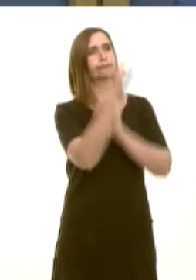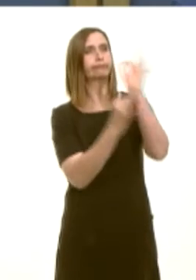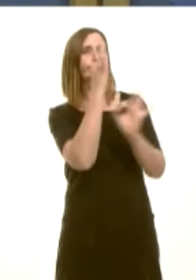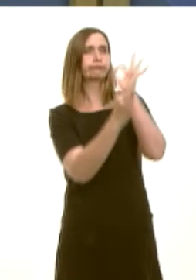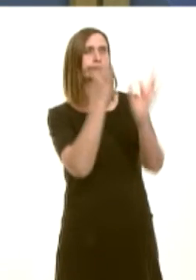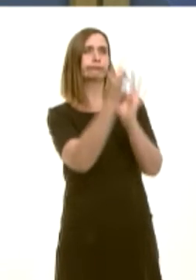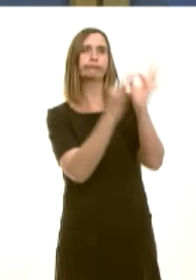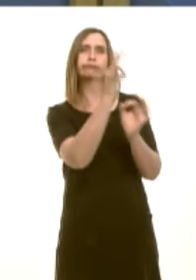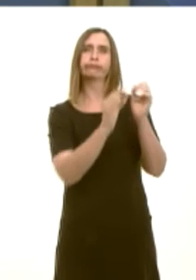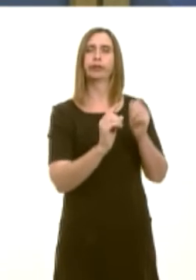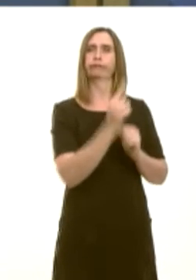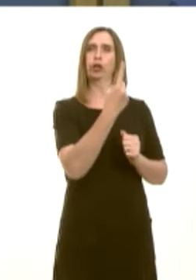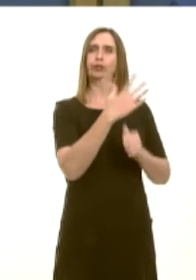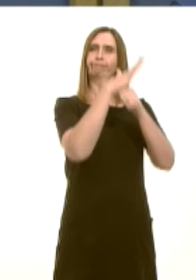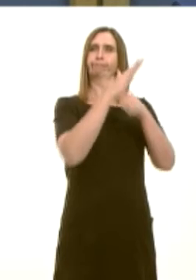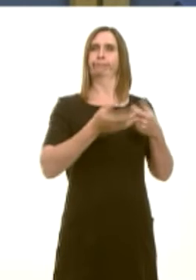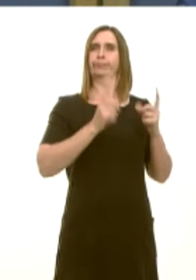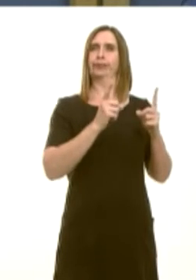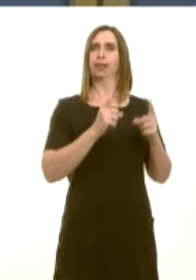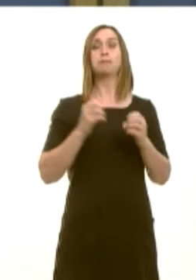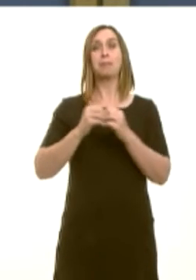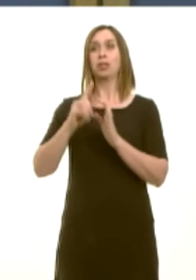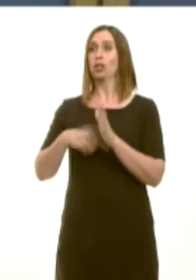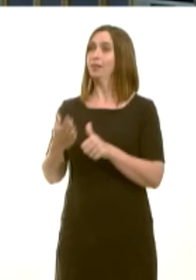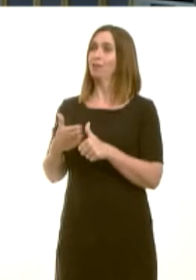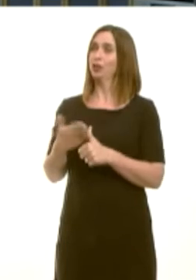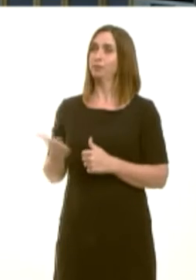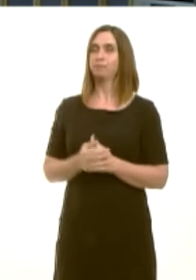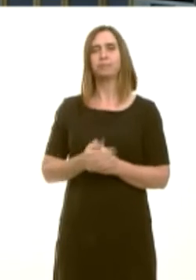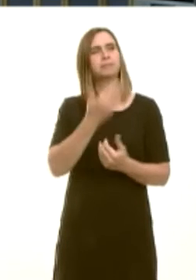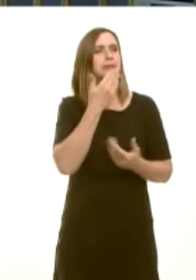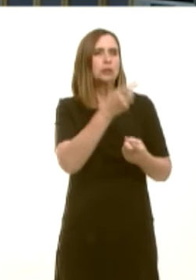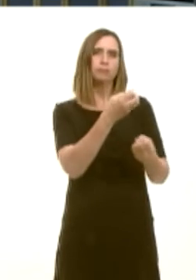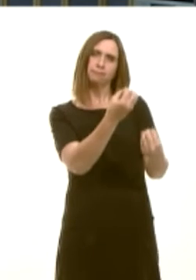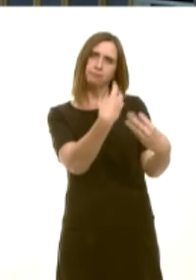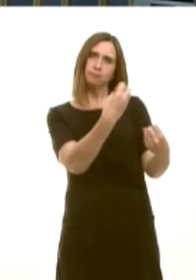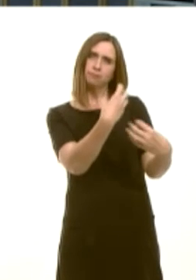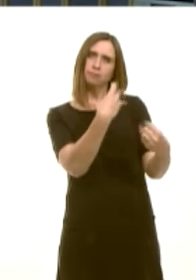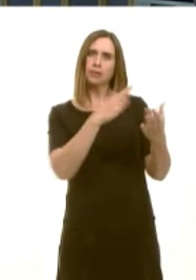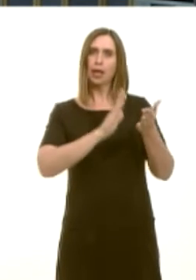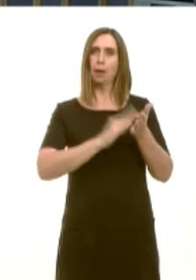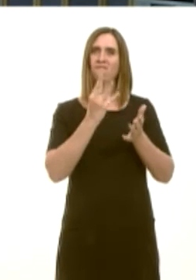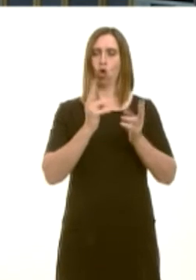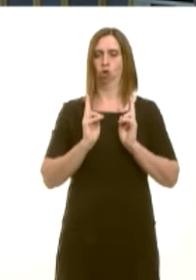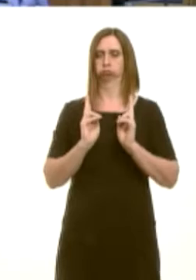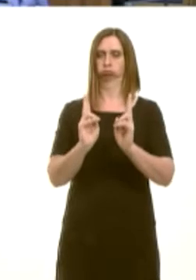and question 1 is from Bethan Jenkins. Bethan Jenkins: 1. Will the First Minister provide an update on the M4 junction 41 trial closure? OAQ(4)2278(FM)